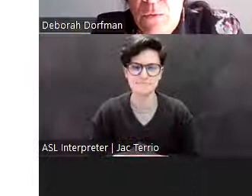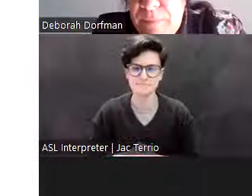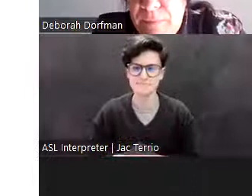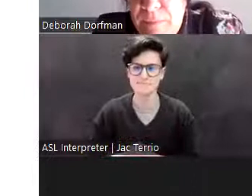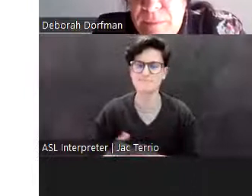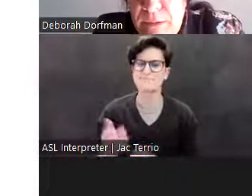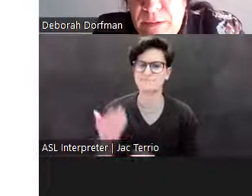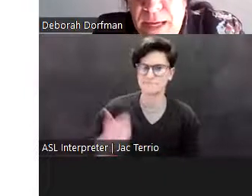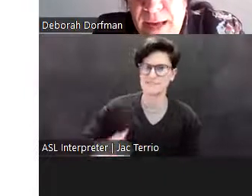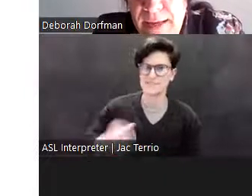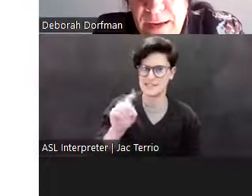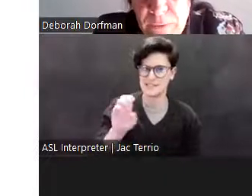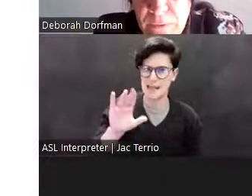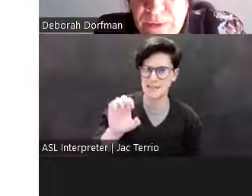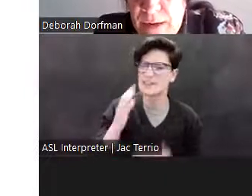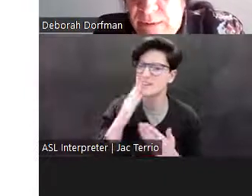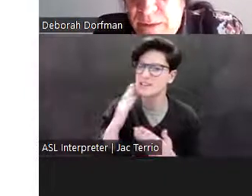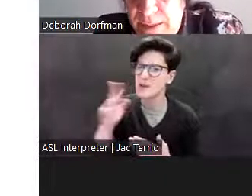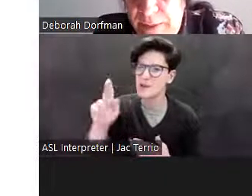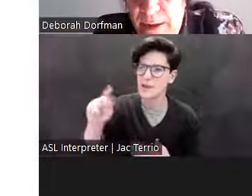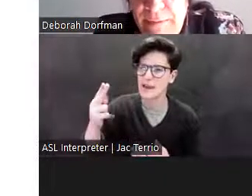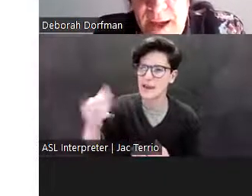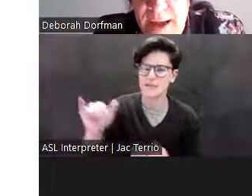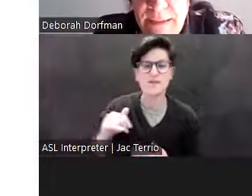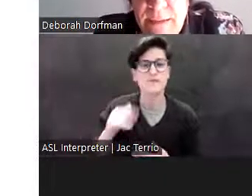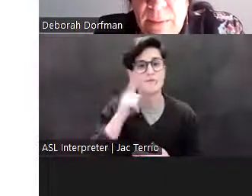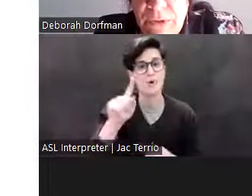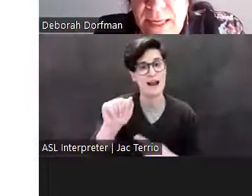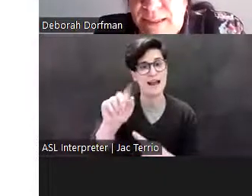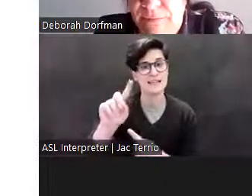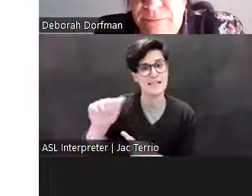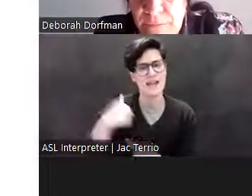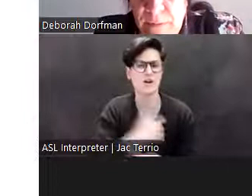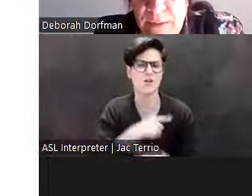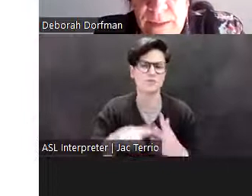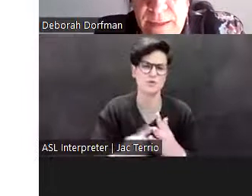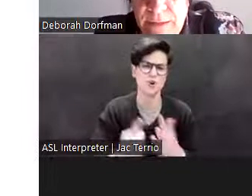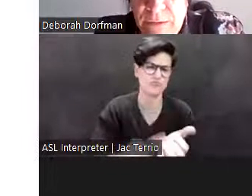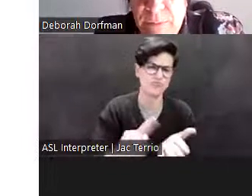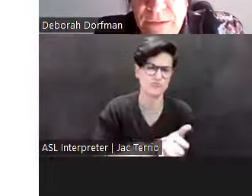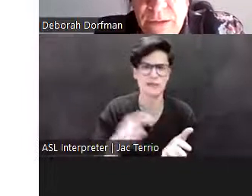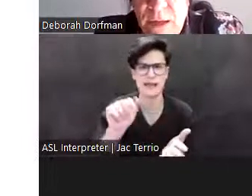15:11:18 The Aba. will start out talking about that which again is the Federal anti discrimination.